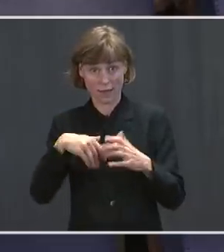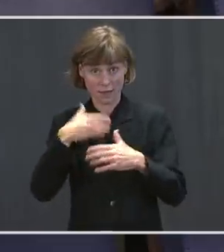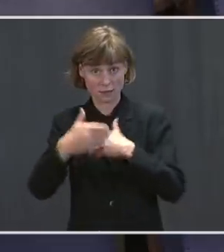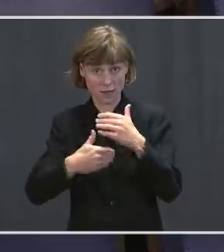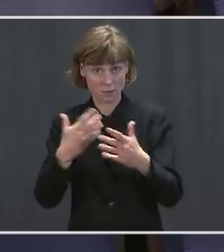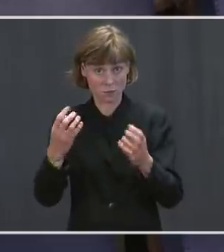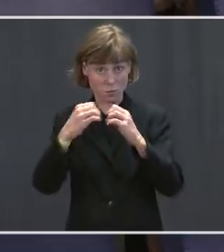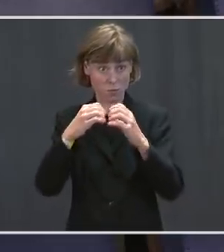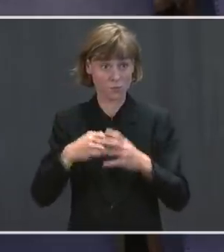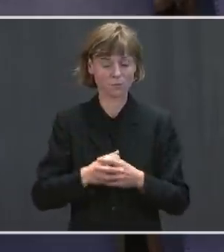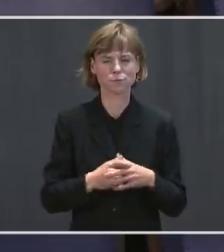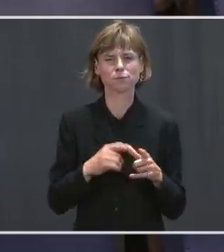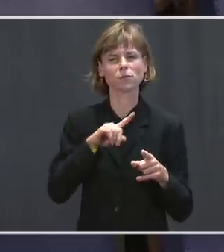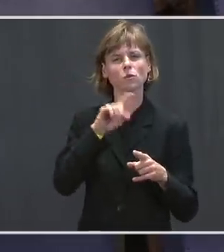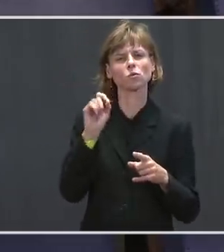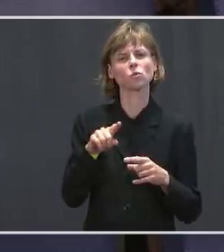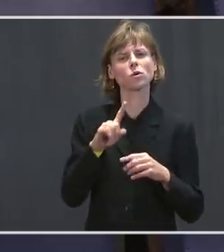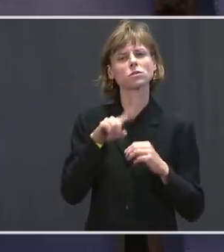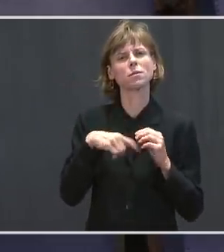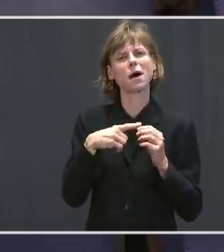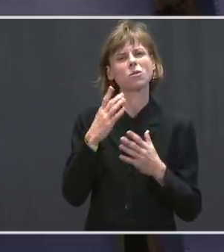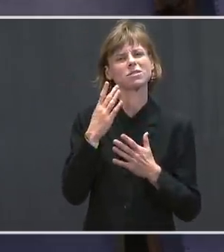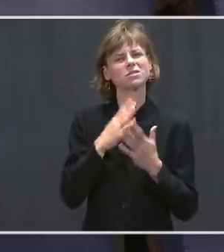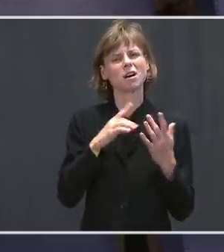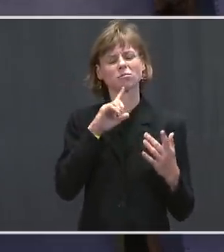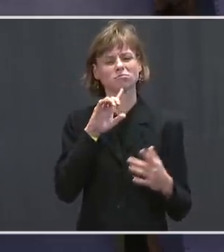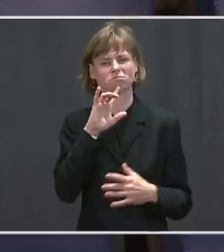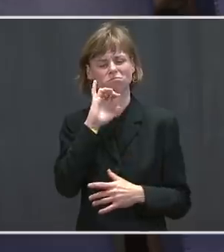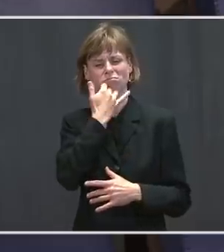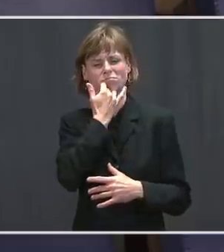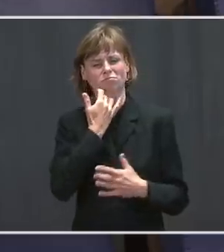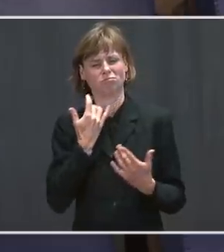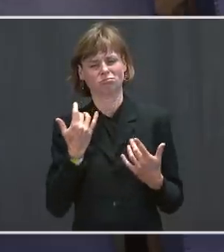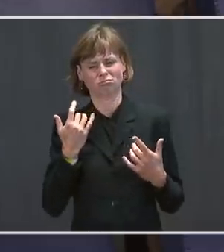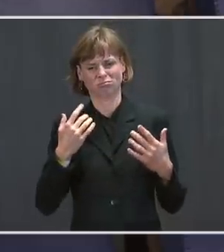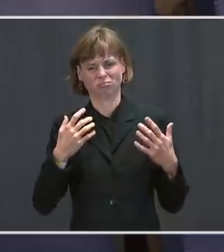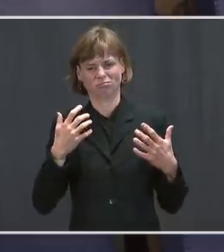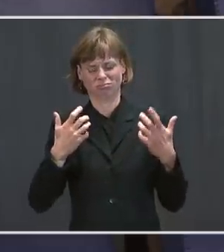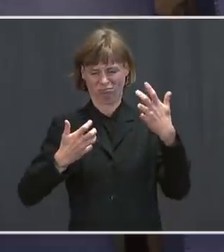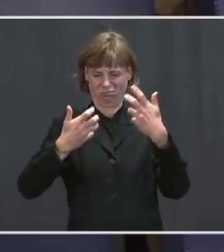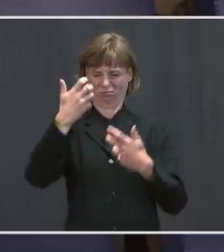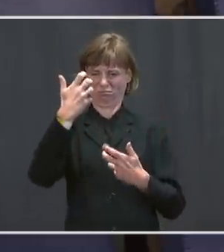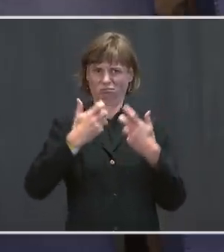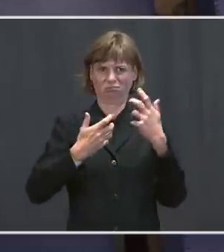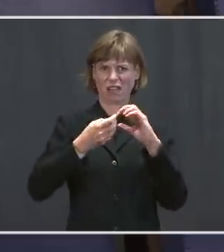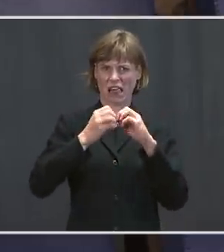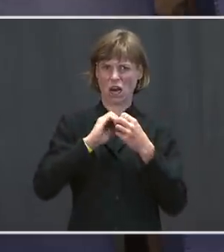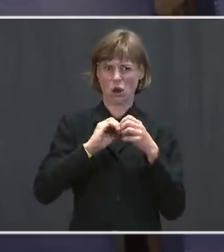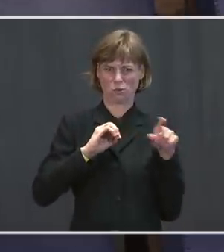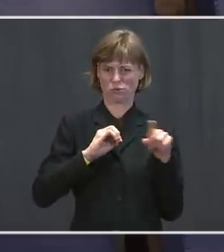some discrepancies in the numbers of these FEMA supported vaccination centers